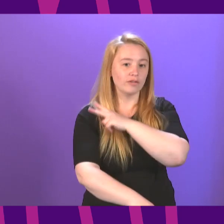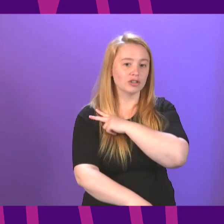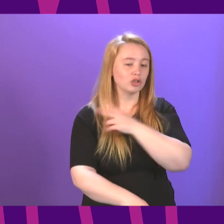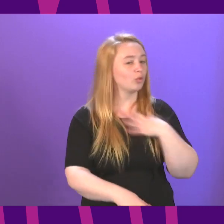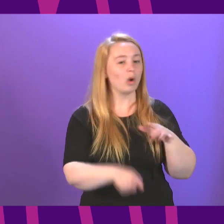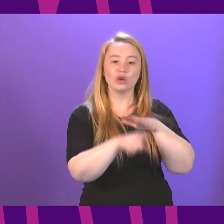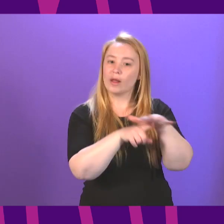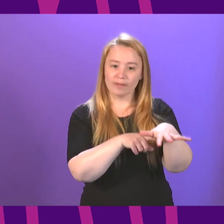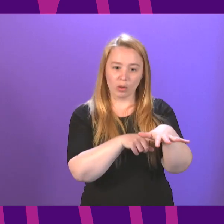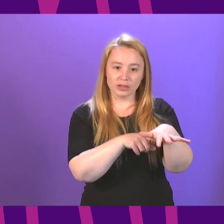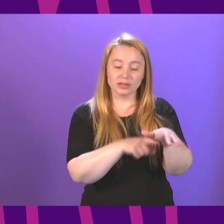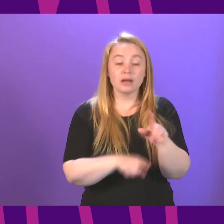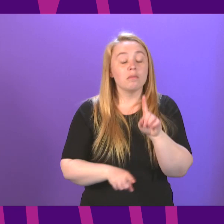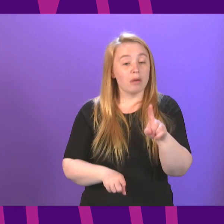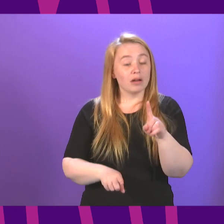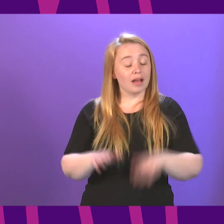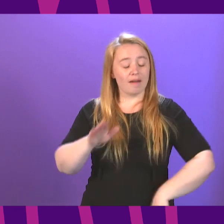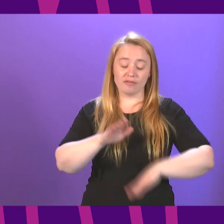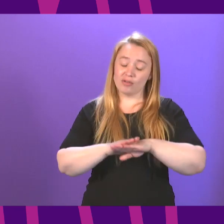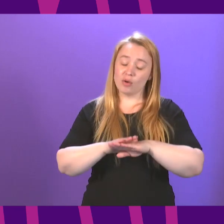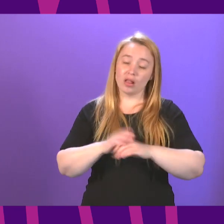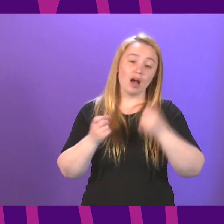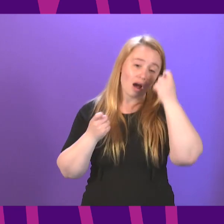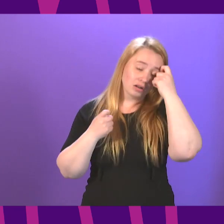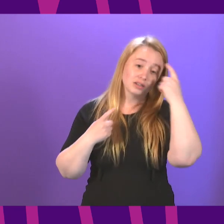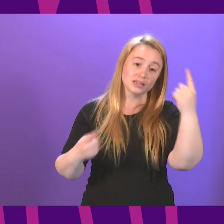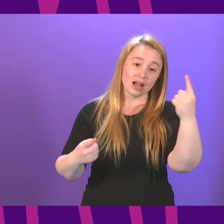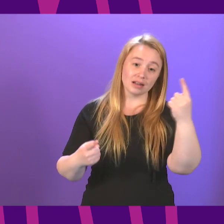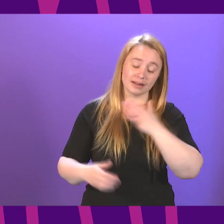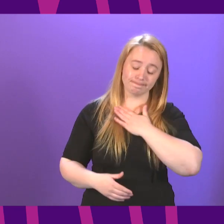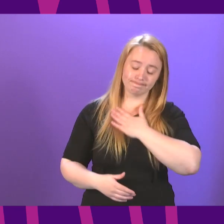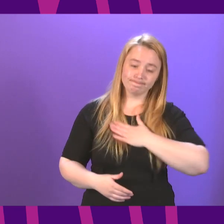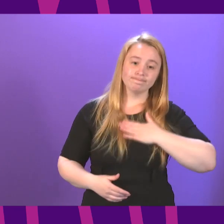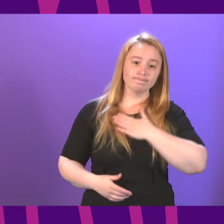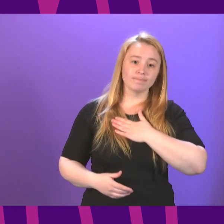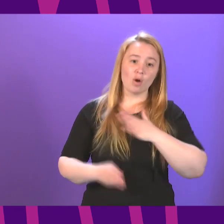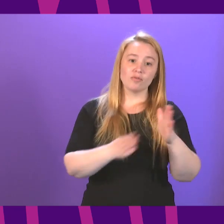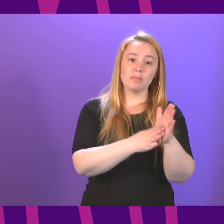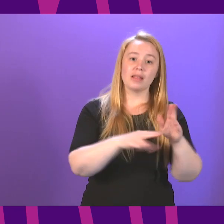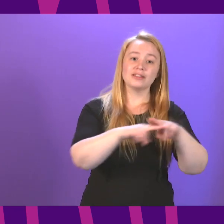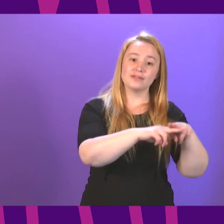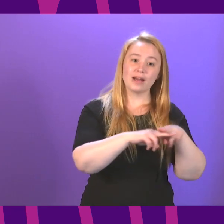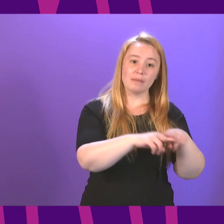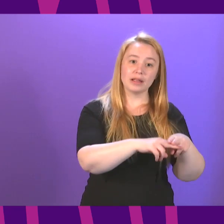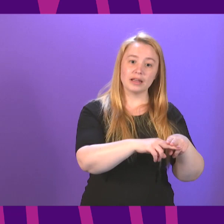completely understand and sympathise with the view of Milly’s family that there should be a fatal